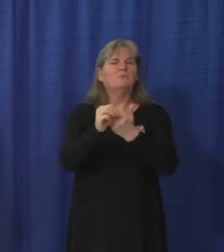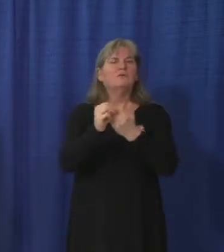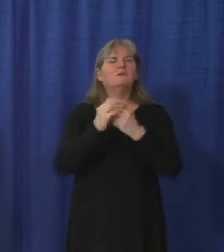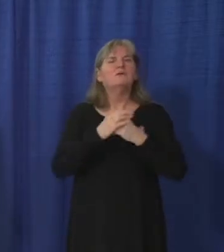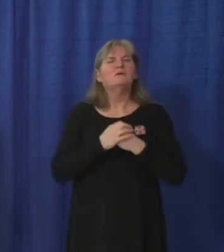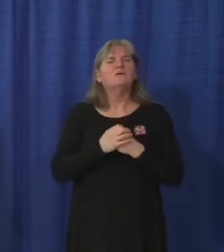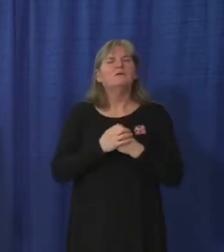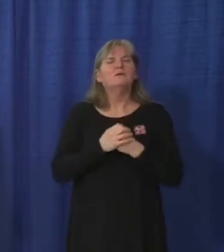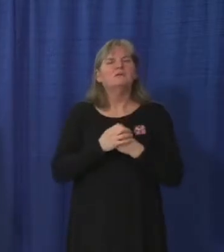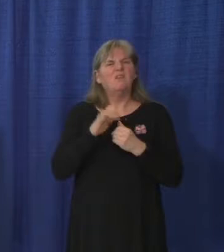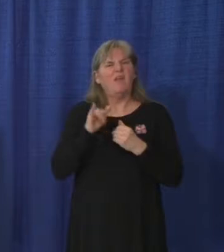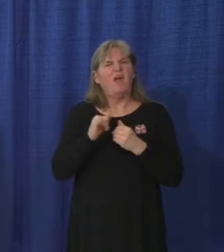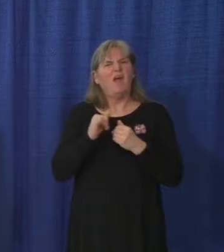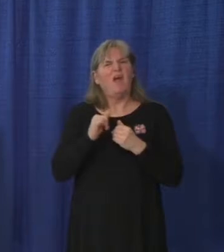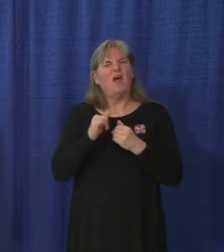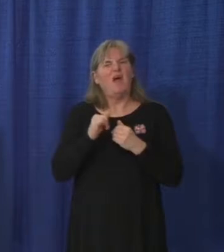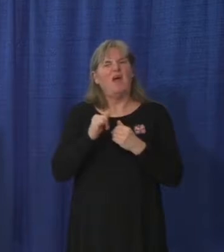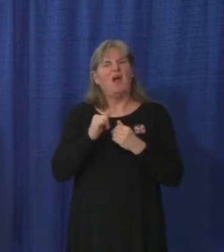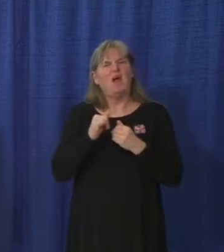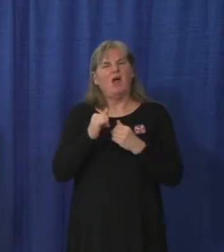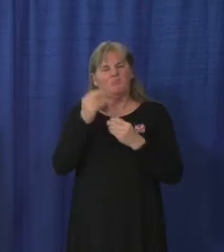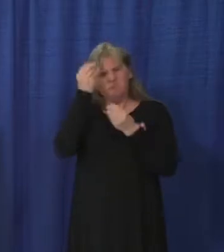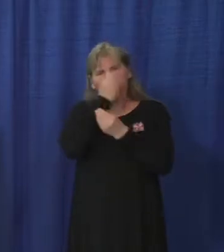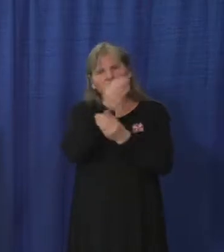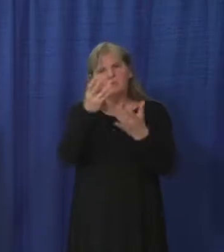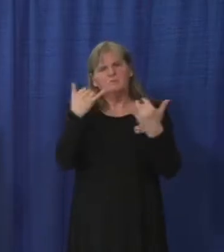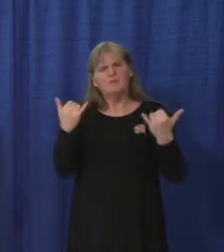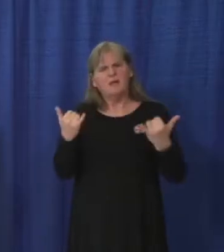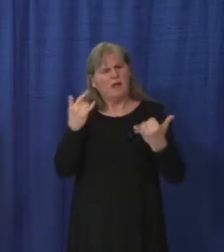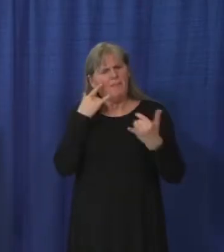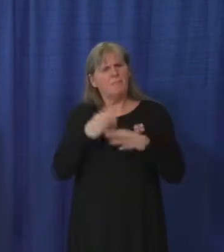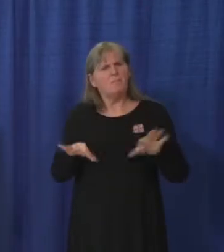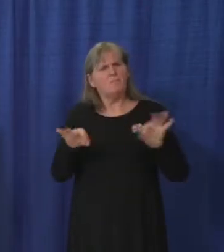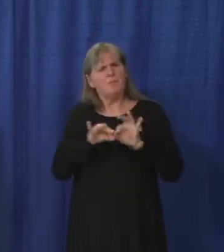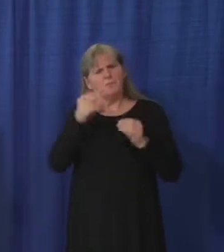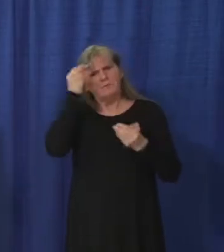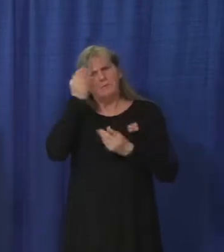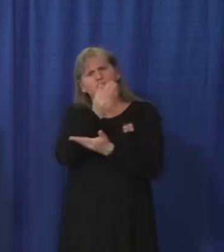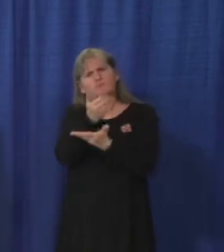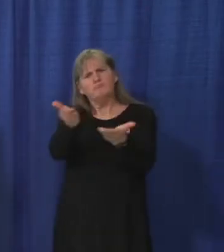it's permanent -- pertinent information. I believe there's a number of